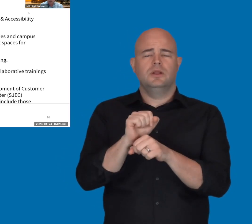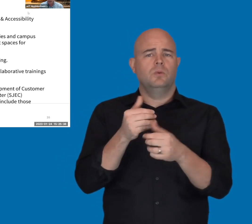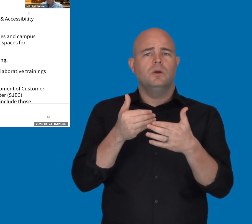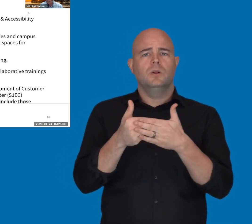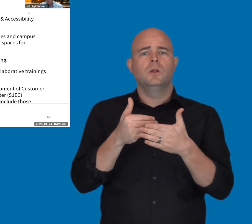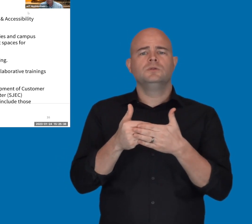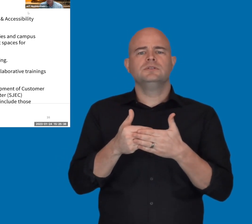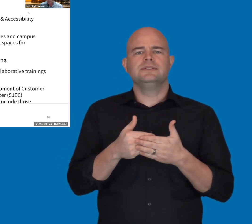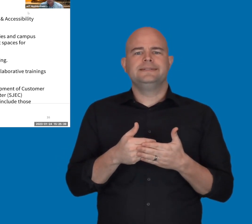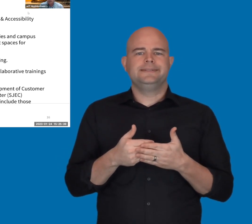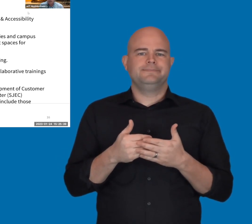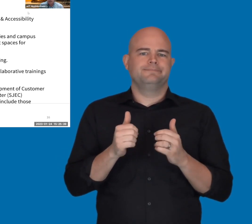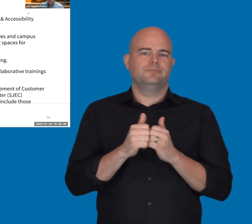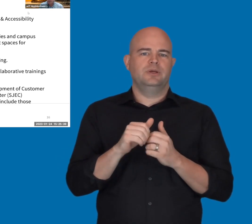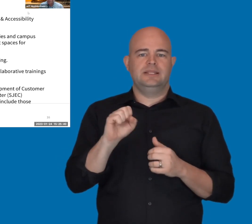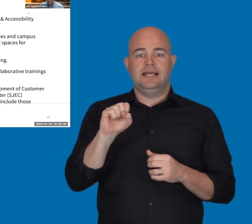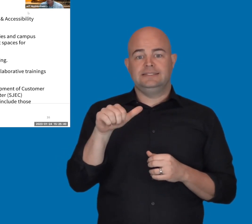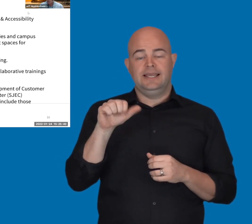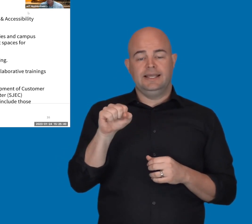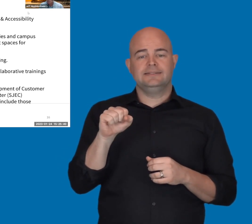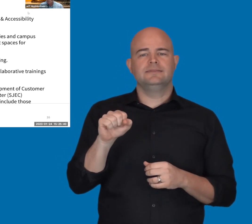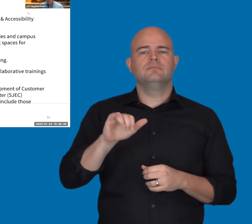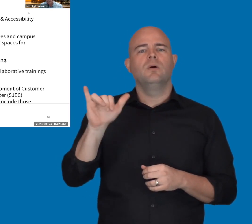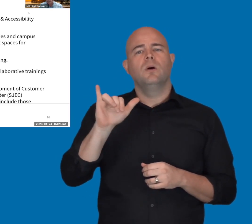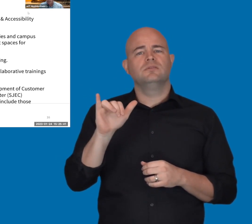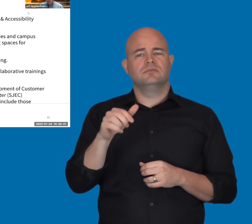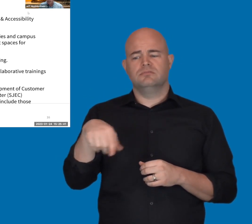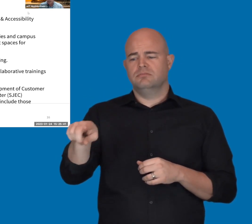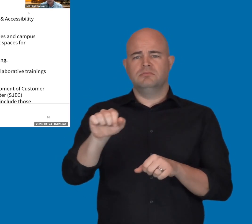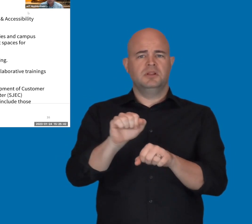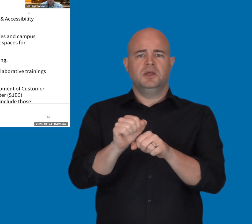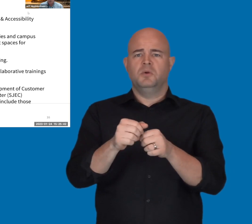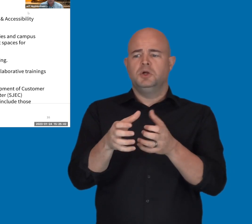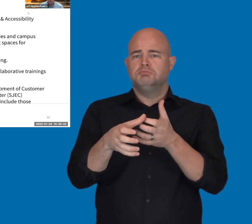and will be charged with kind of coordinating, overseeing,